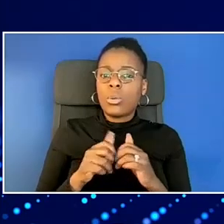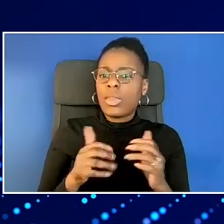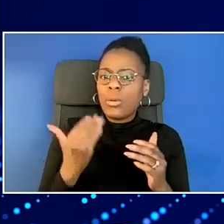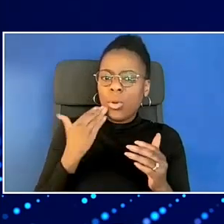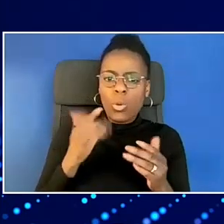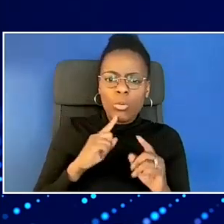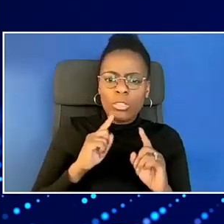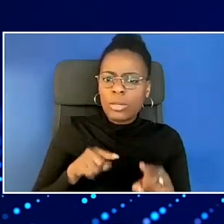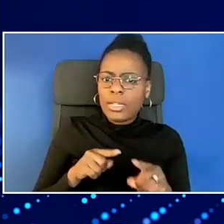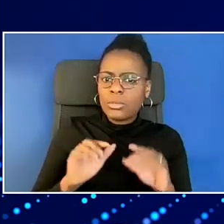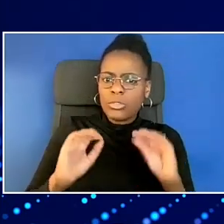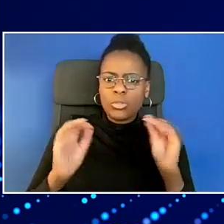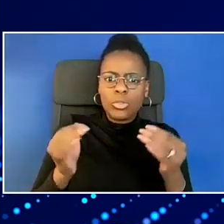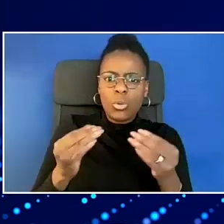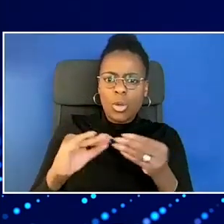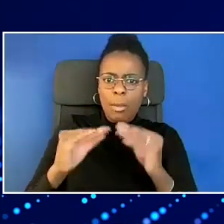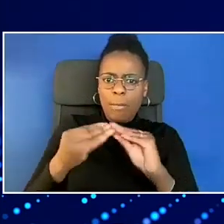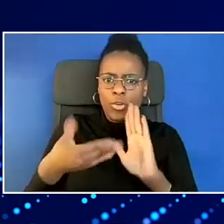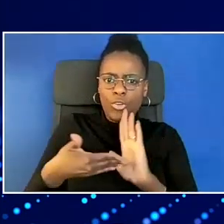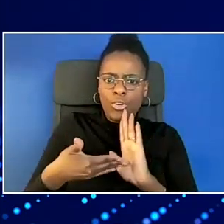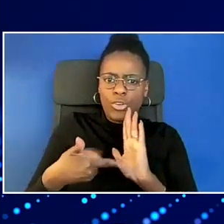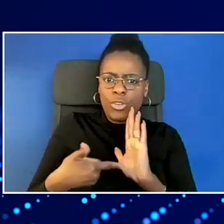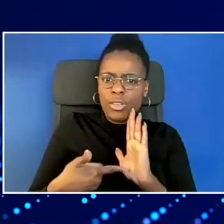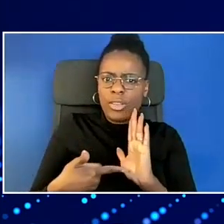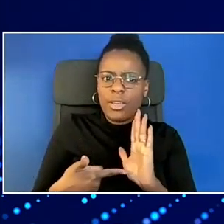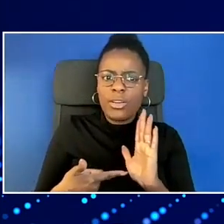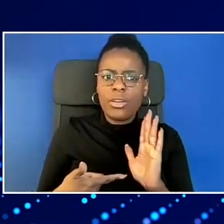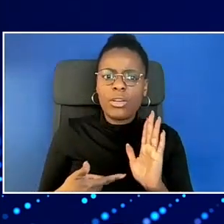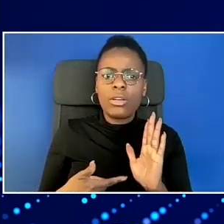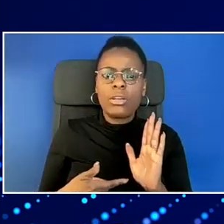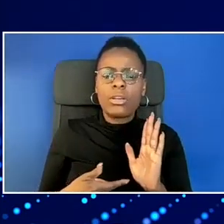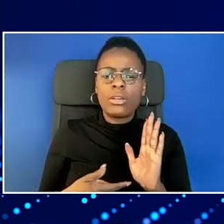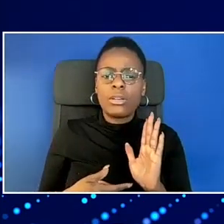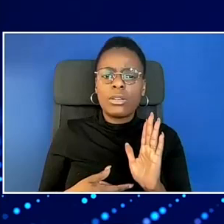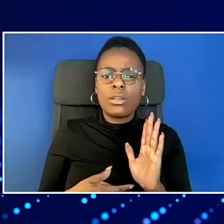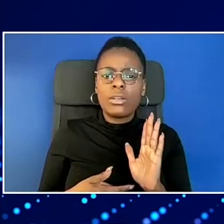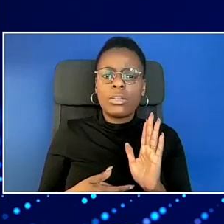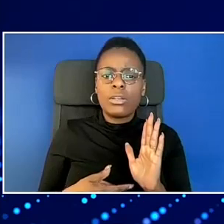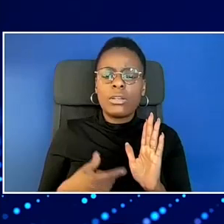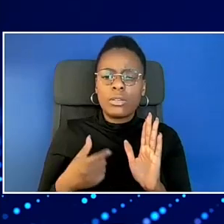actual number that's in there. And I think that sort of points to the arbitrary nature of it.